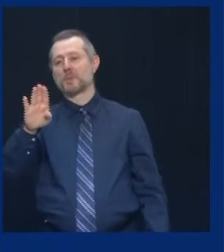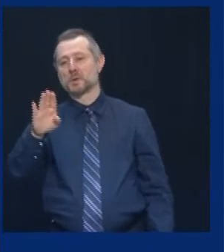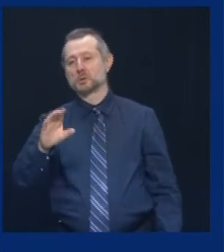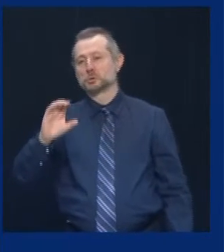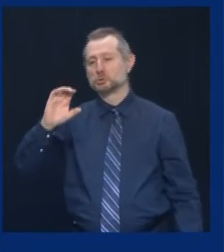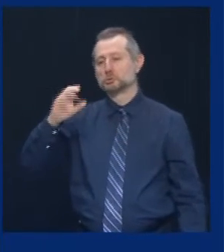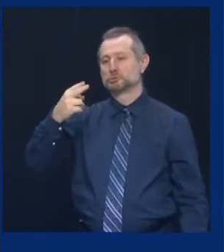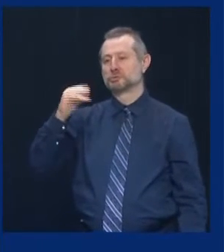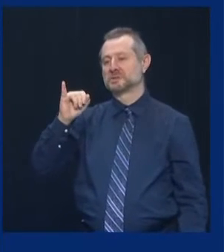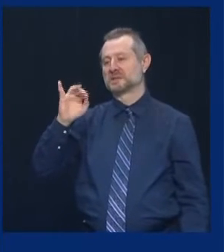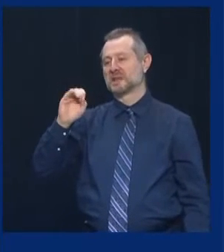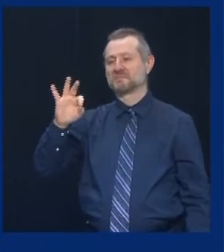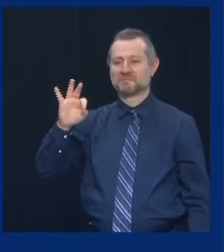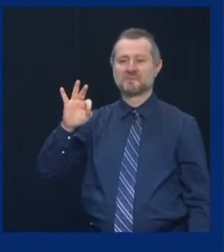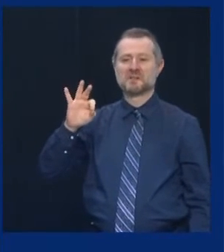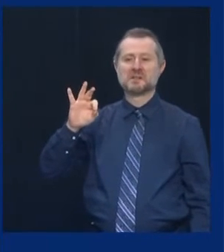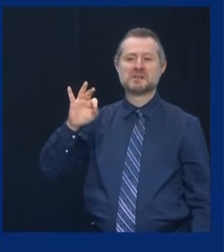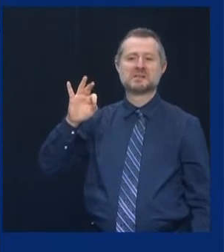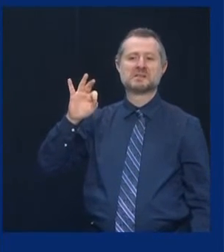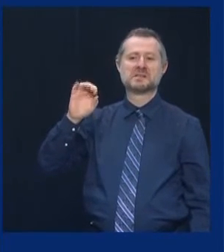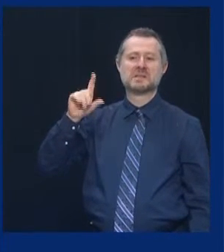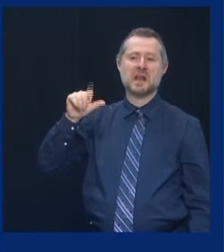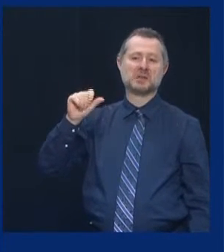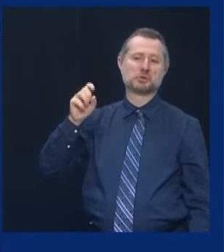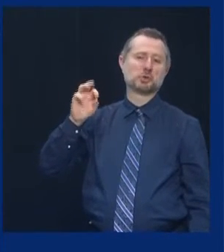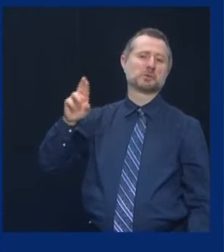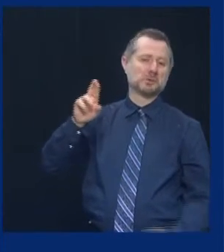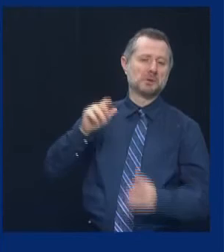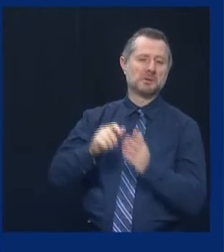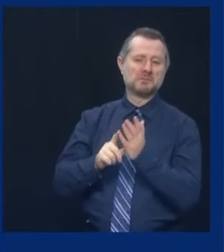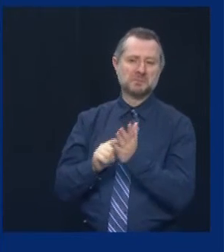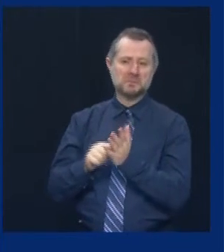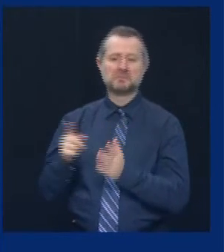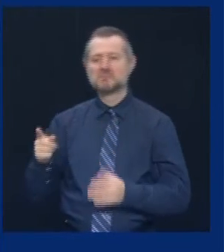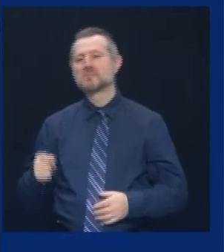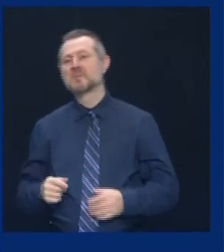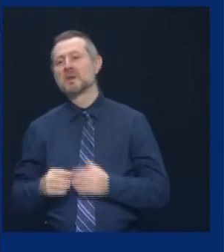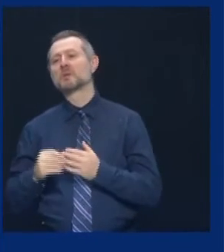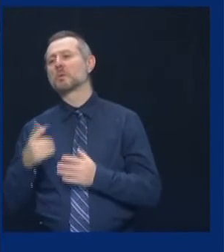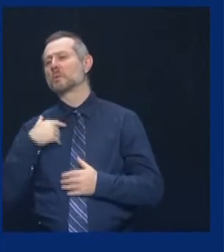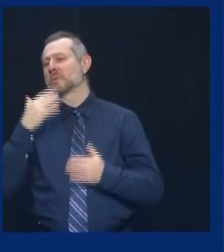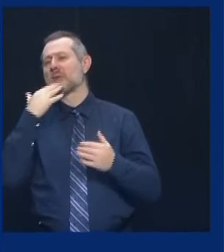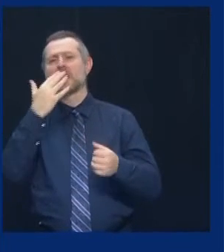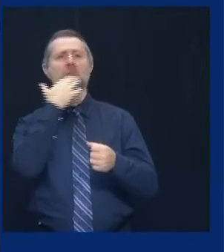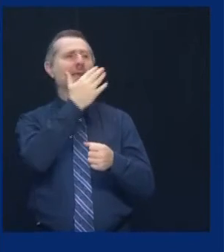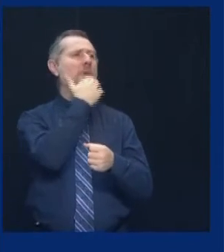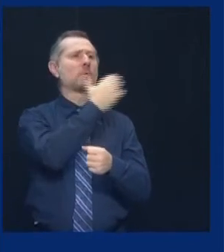THE FIRST QUESTION COMES FROM BOB HENLEY FROM THE CHIEF LEADER.